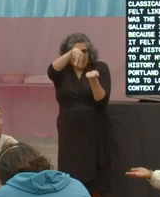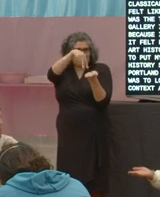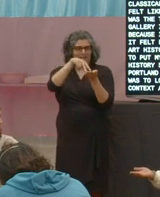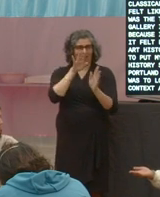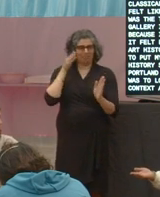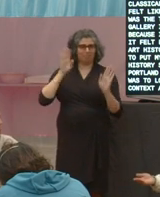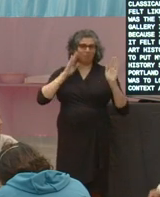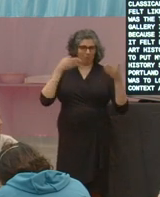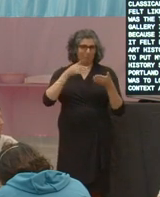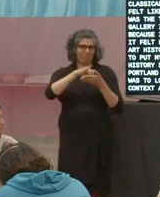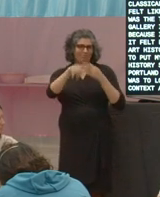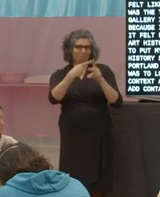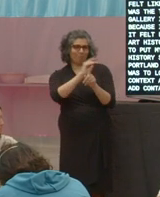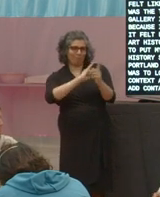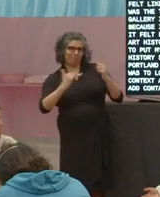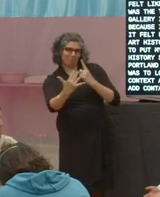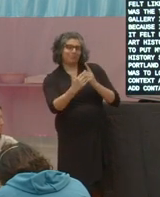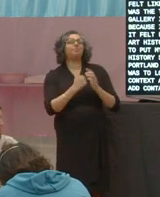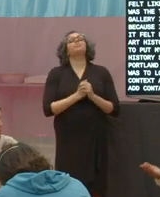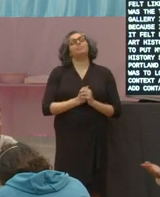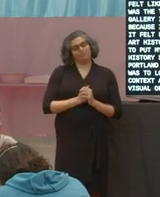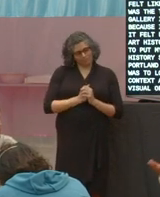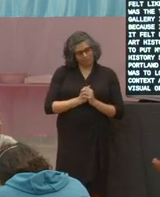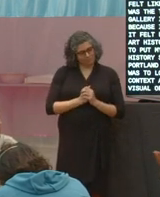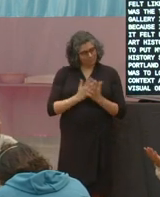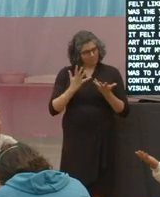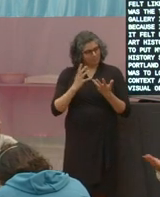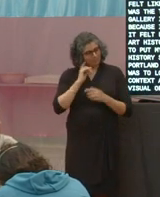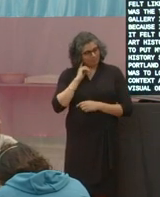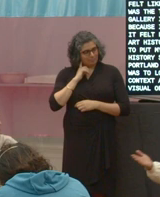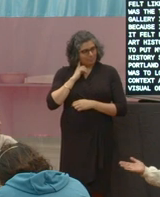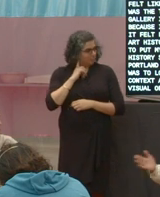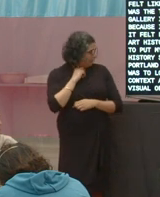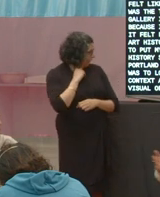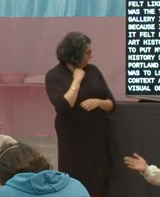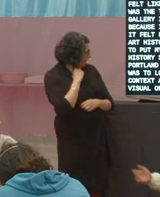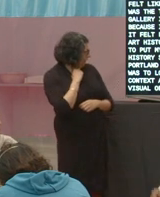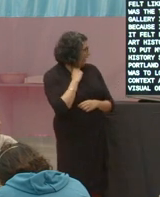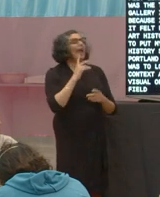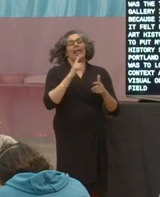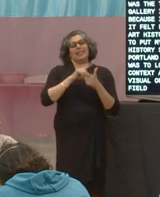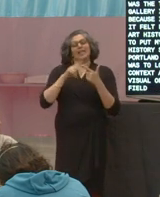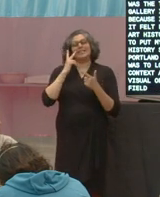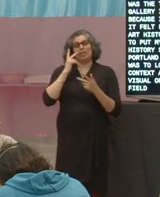rather complex. And that was kind of an interesting field. Yeah, that's how.